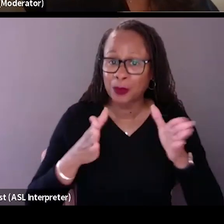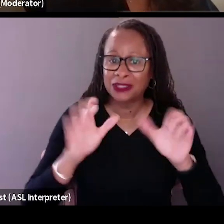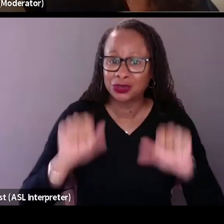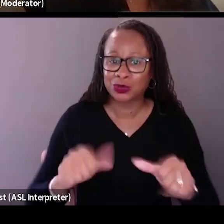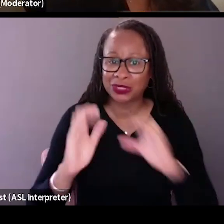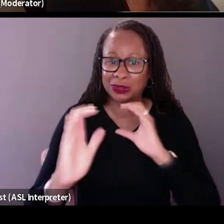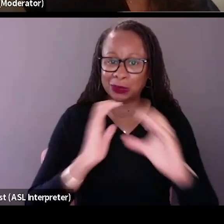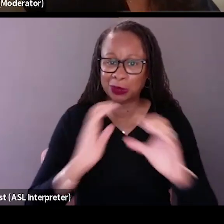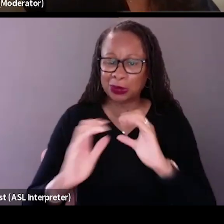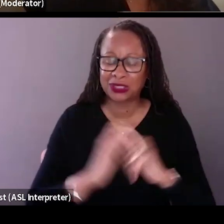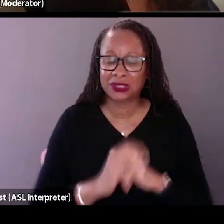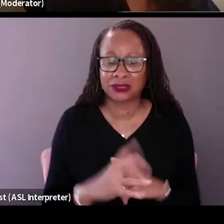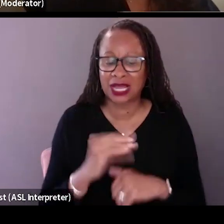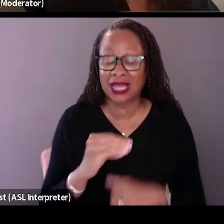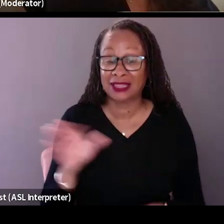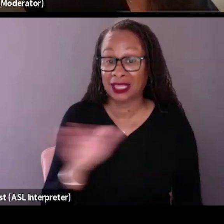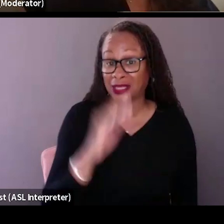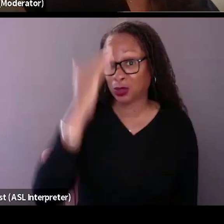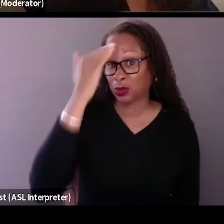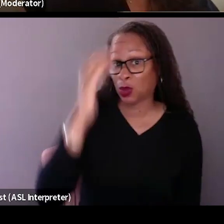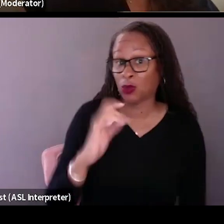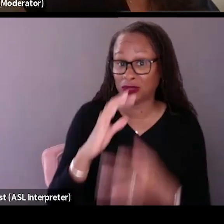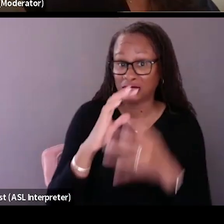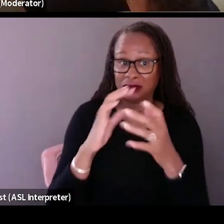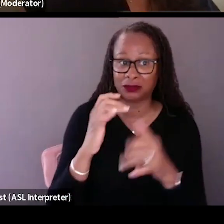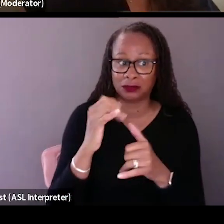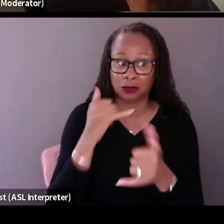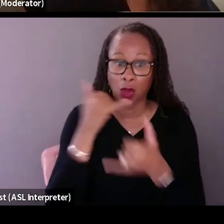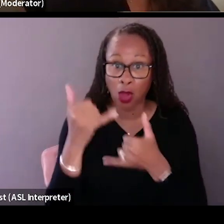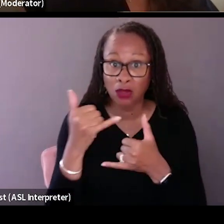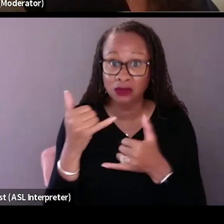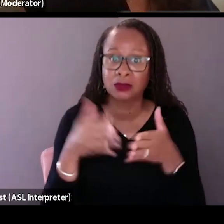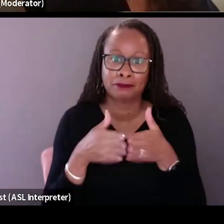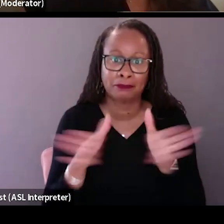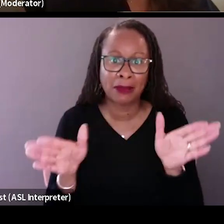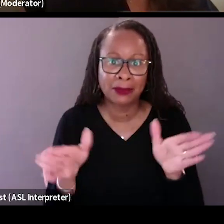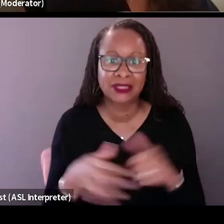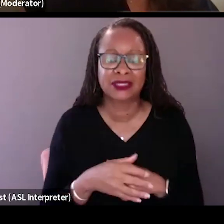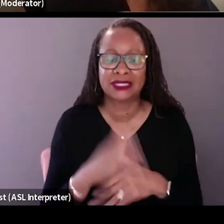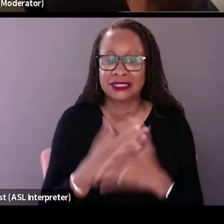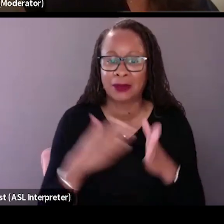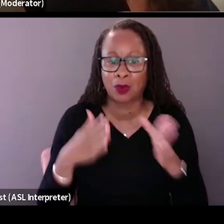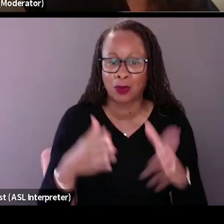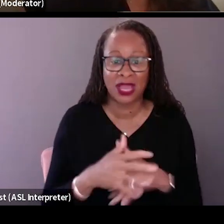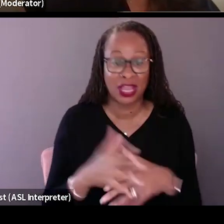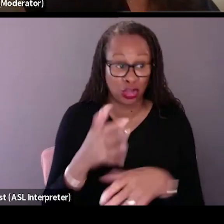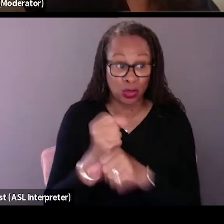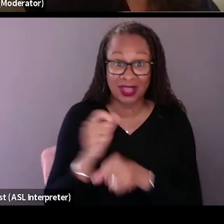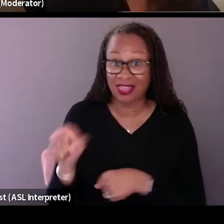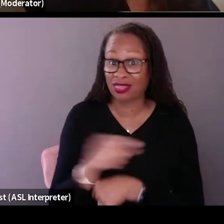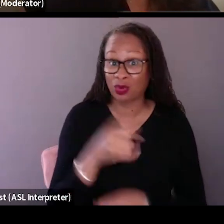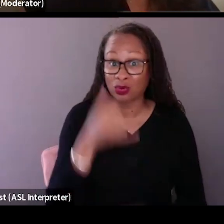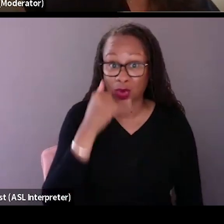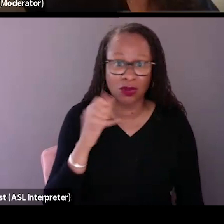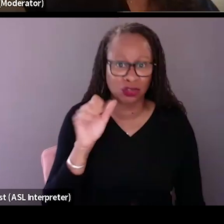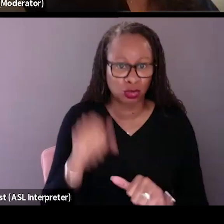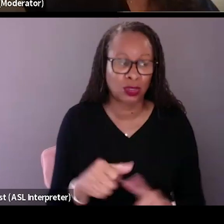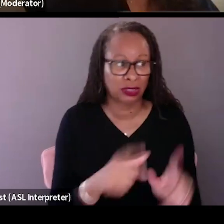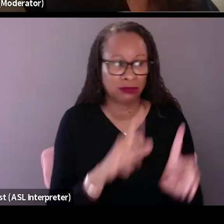and they know that these calls are public in some capacity, that you can get them, so these people are not stupid.